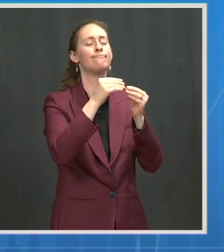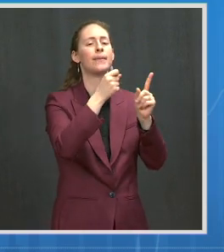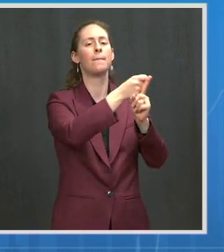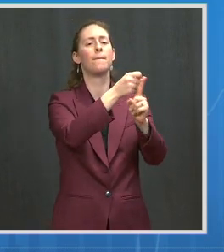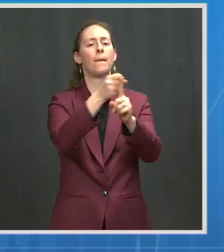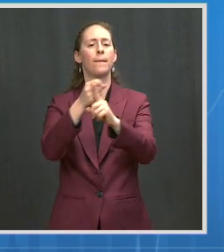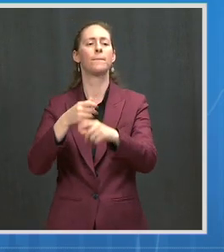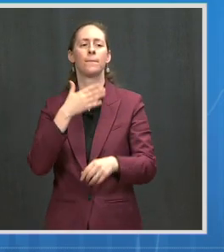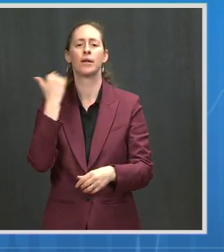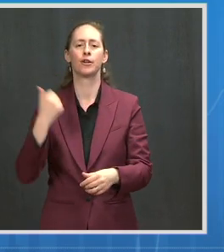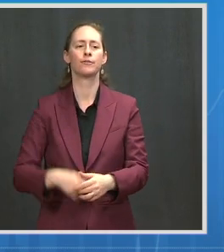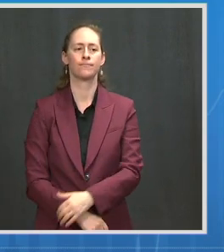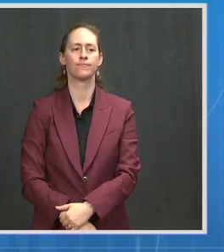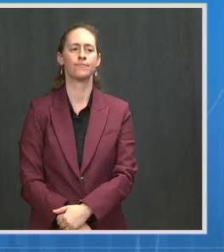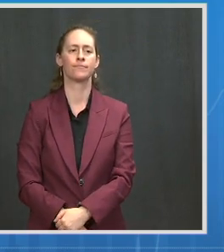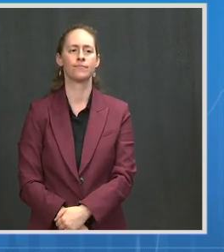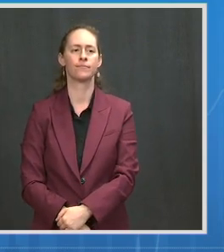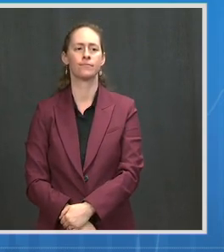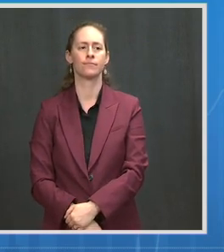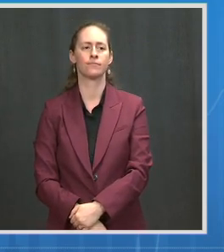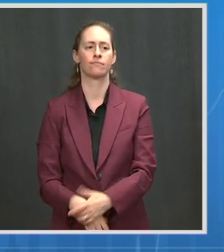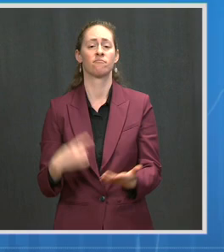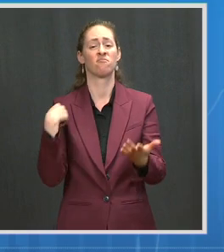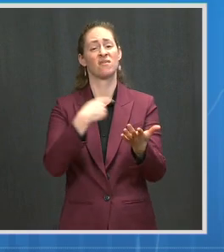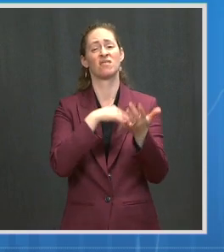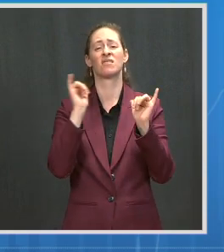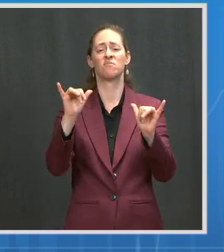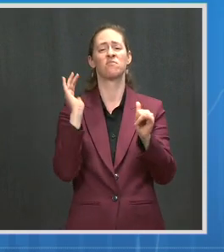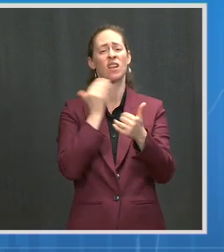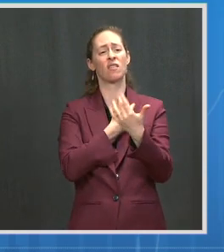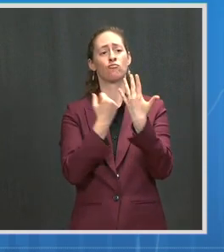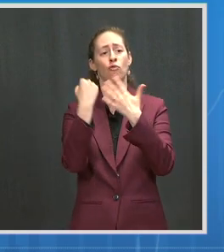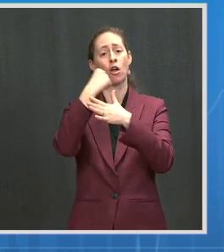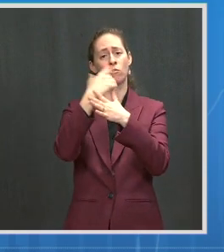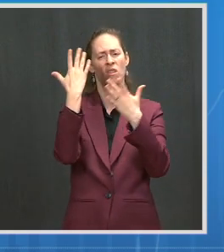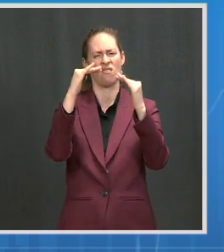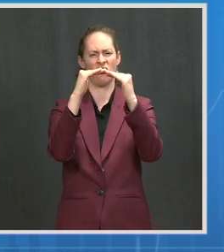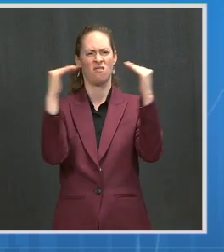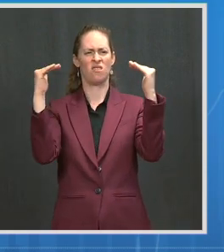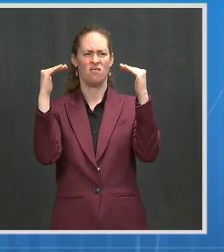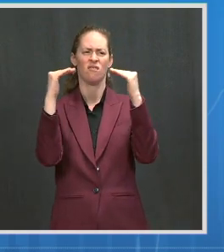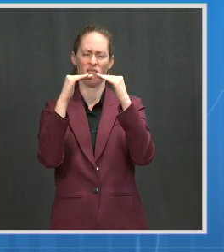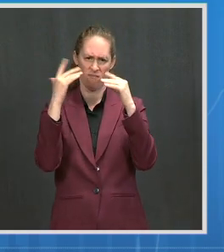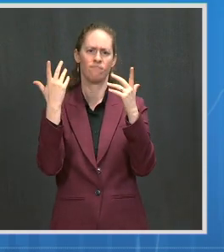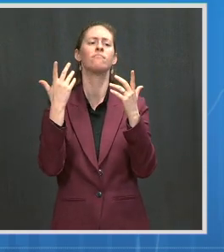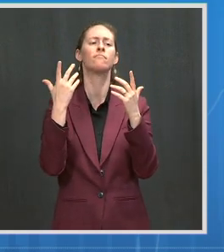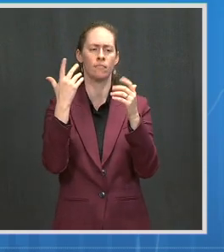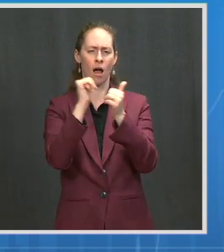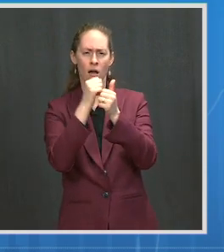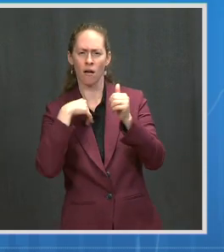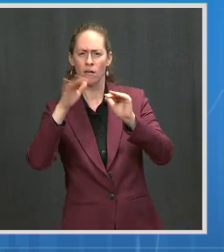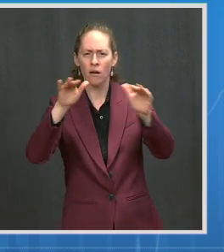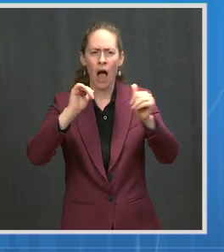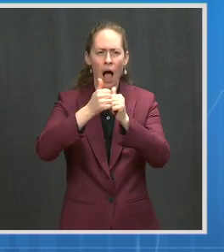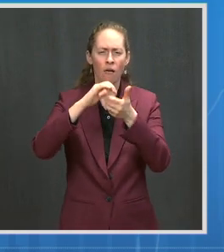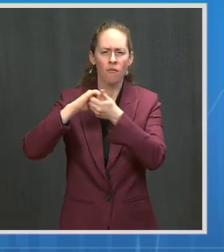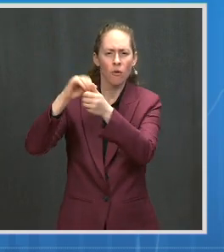putting equity at the center of everything we do. And working together, we're going to make sure everyone, every community benefits from scientific discovery